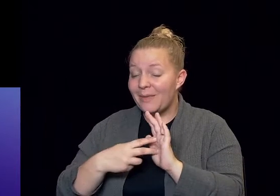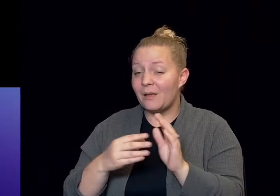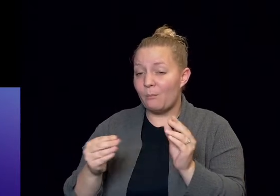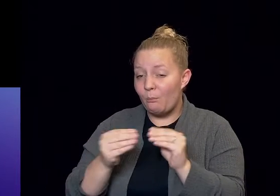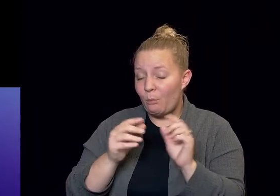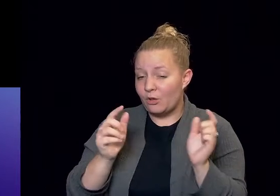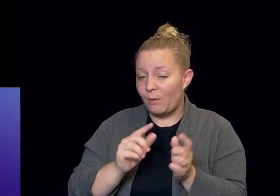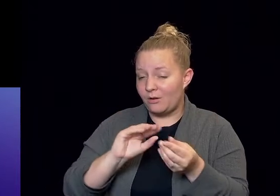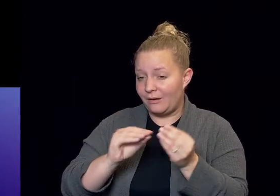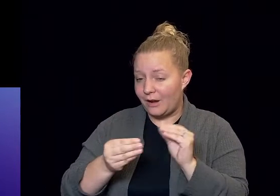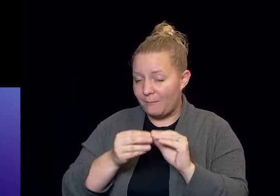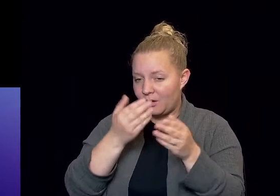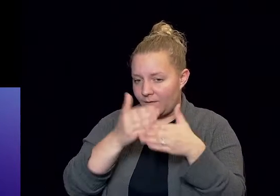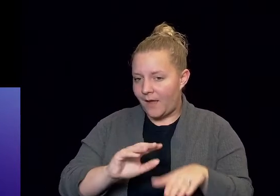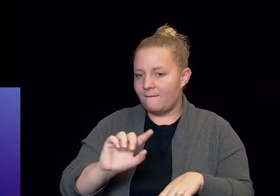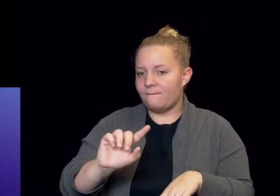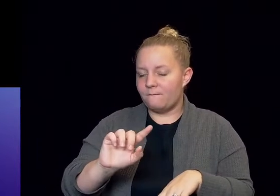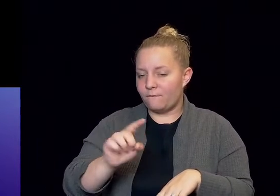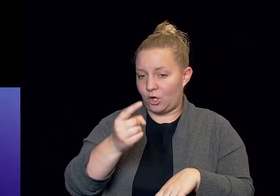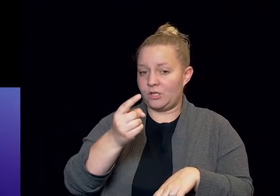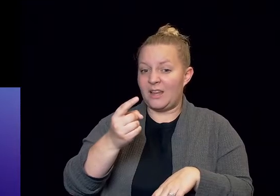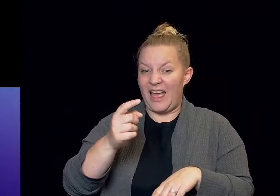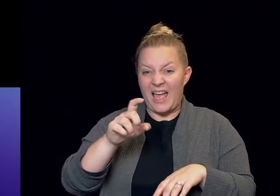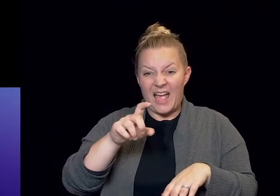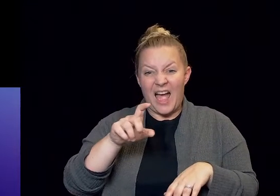I always have those students that they're like nope, don't want to cross simplify, I just want to